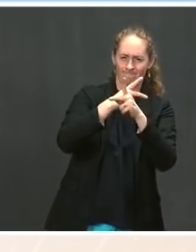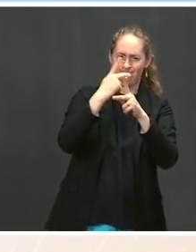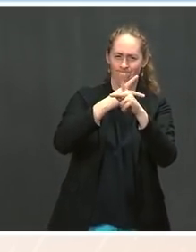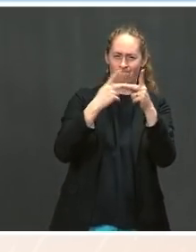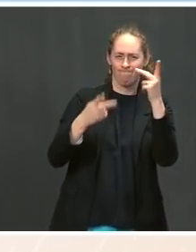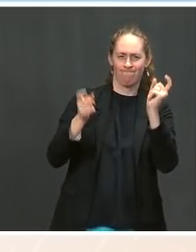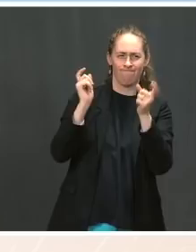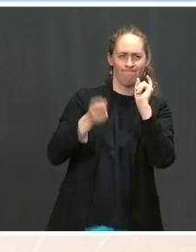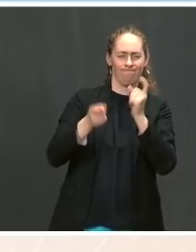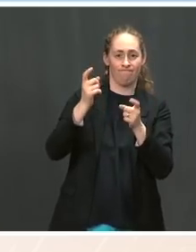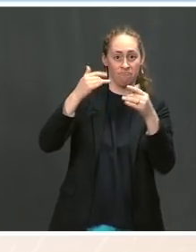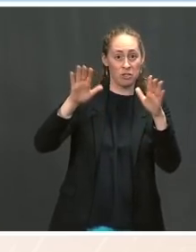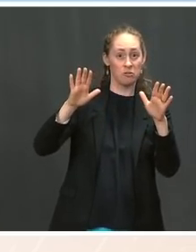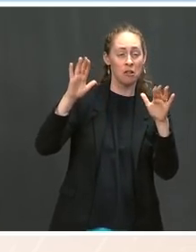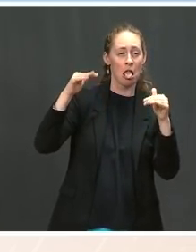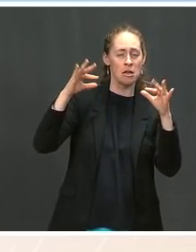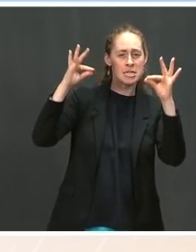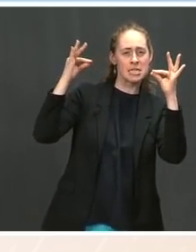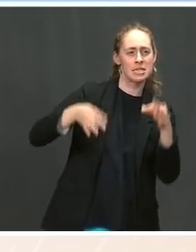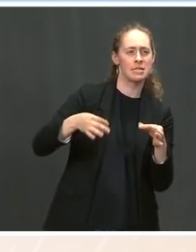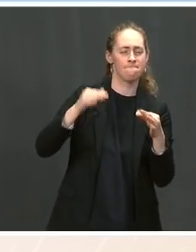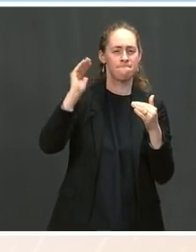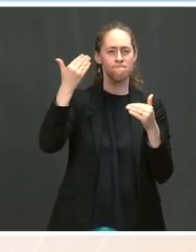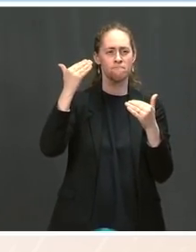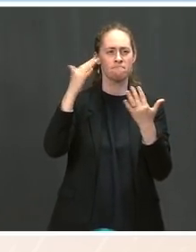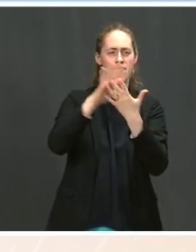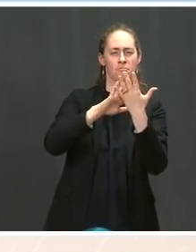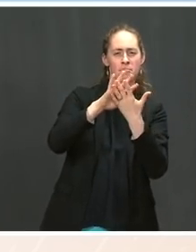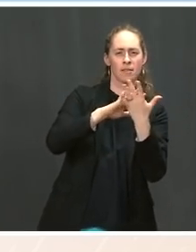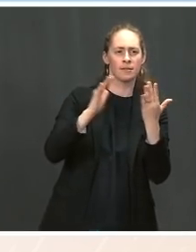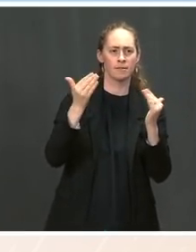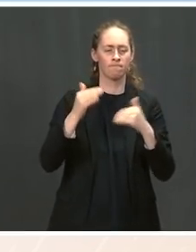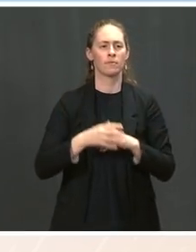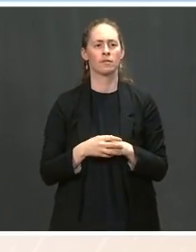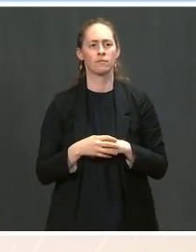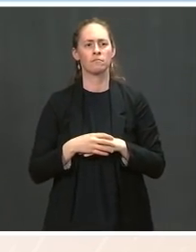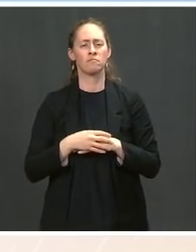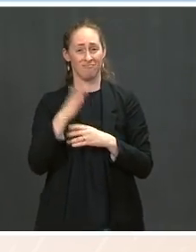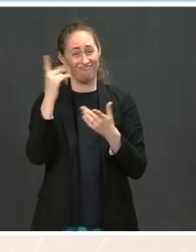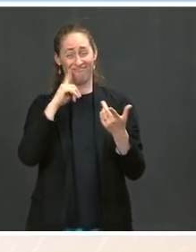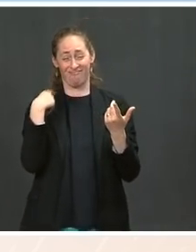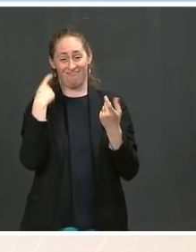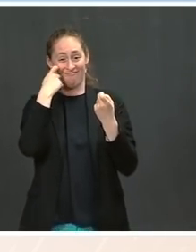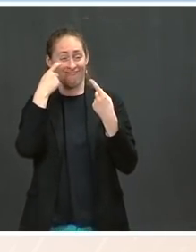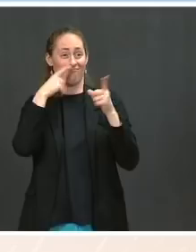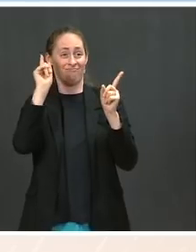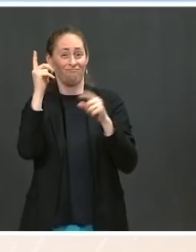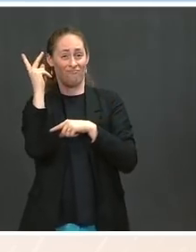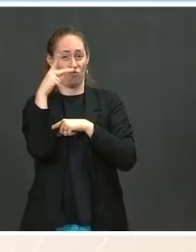"Okay, this is what we're going to do" and -- Ms. Psaki: Well, we are -- we announced just two days ago, I believe -- two days, three days ago --